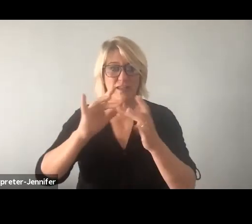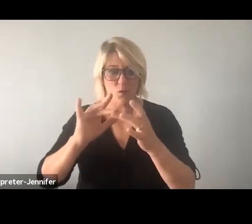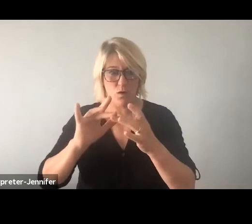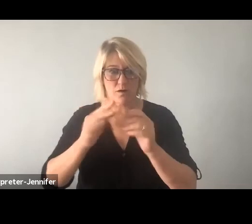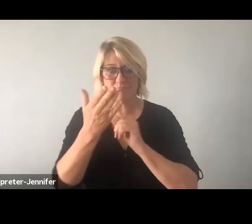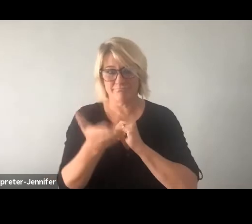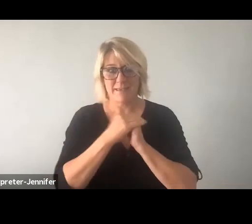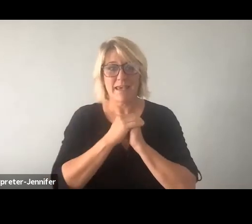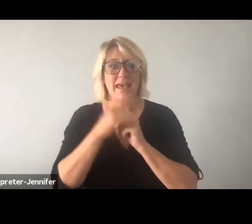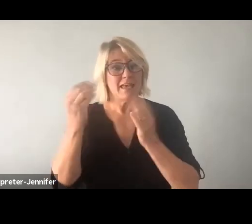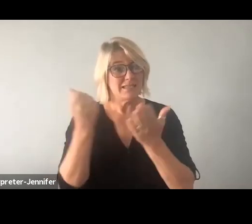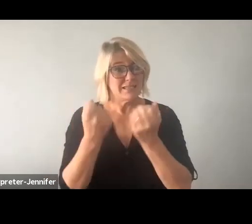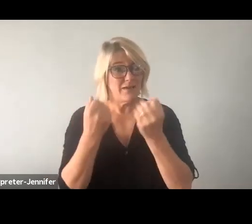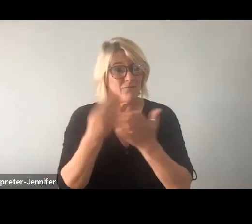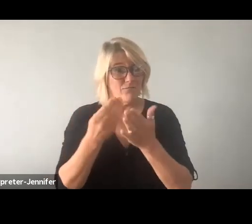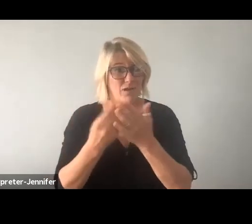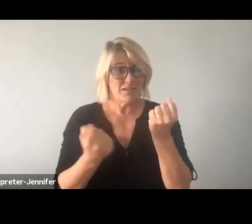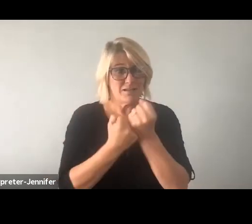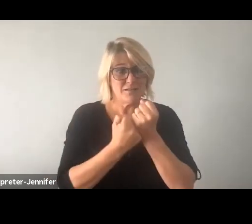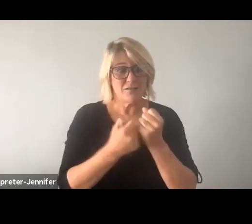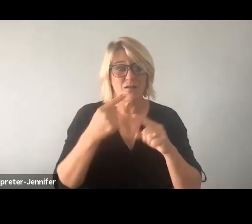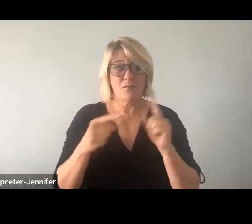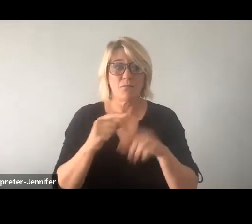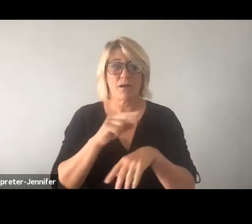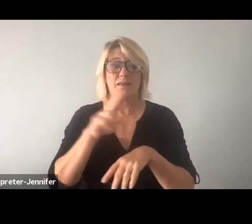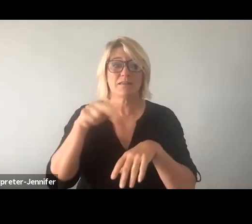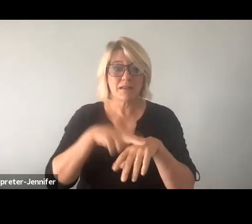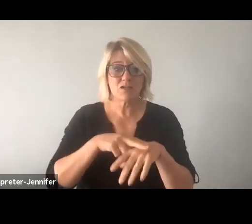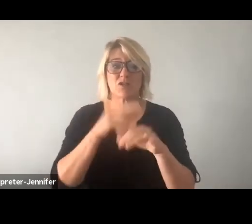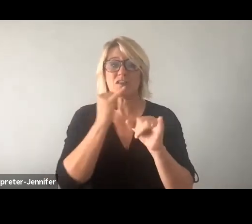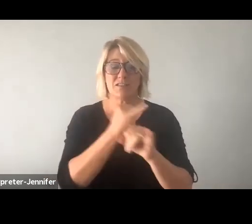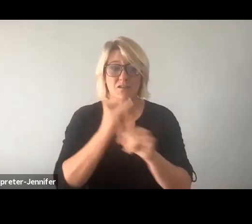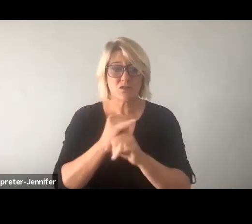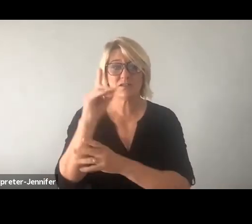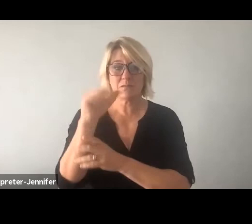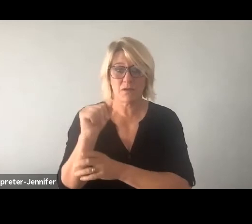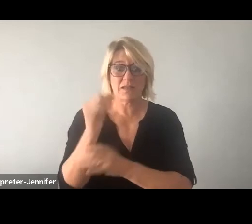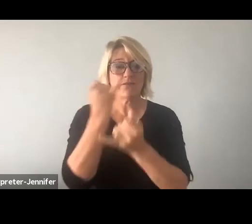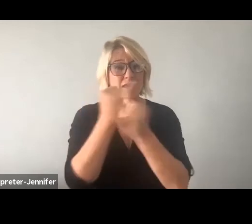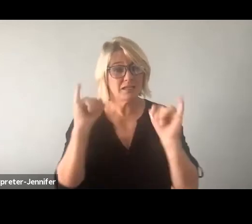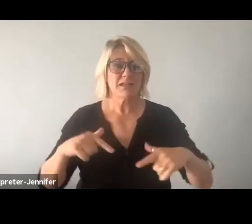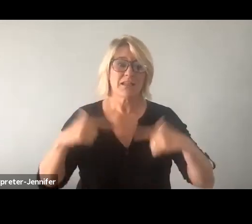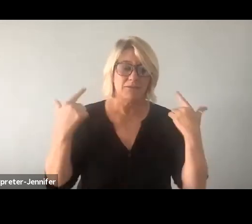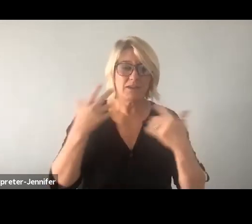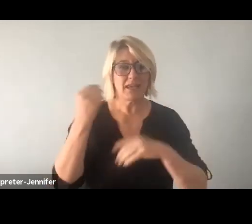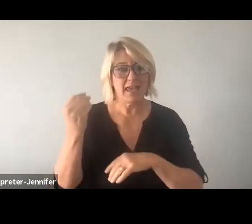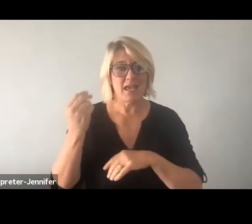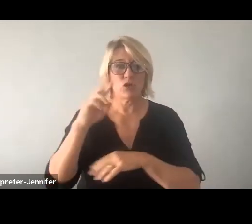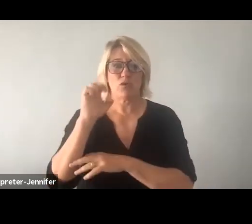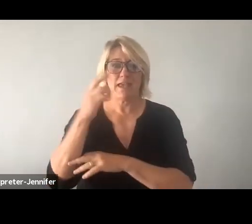speakers to make sure that everyone is familiar and aware of the ADA National Network. It is funded by the national